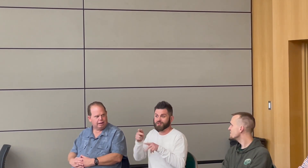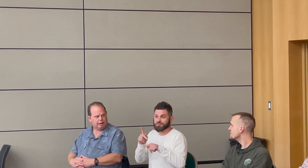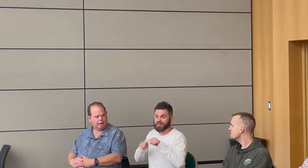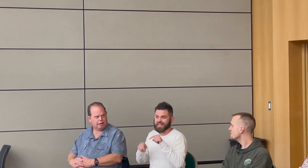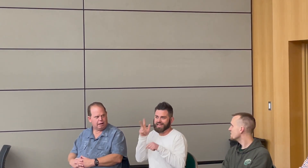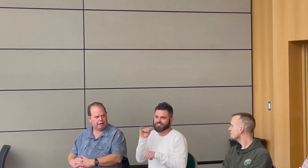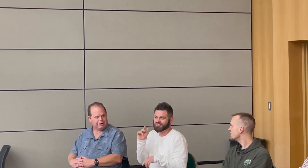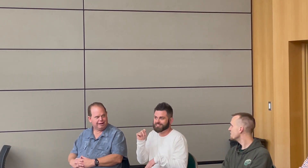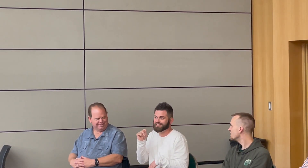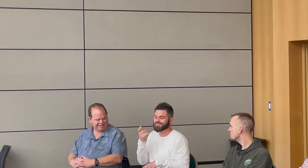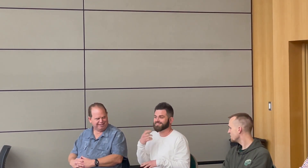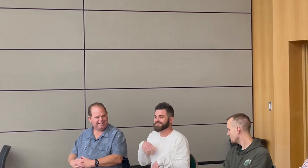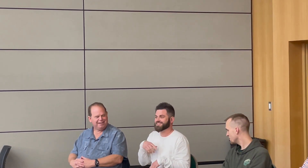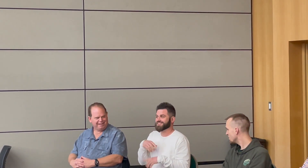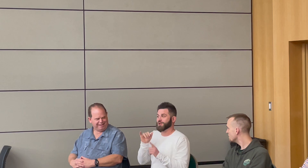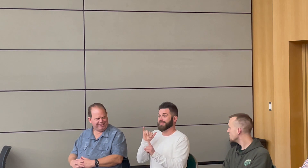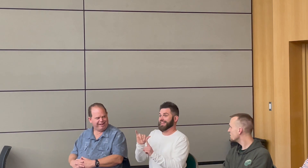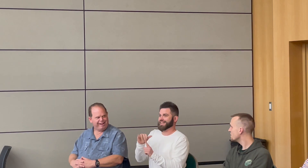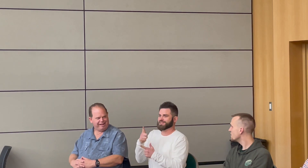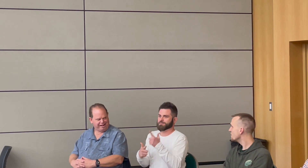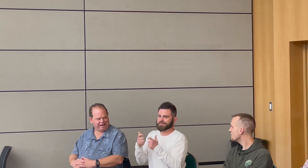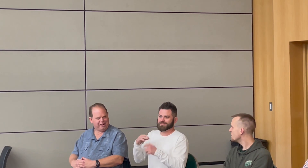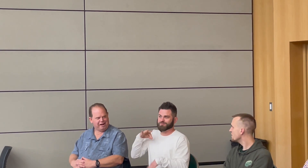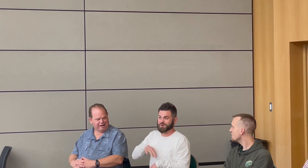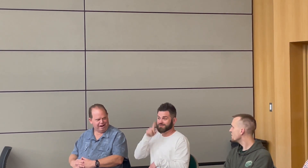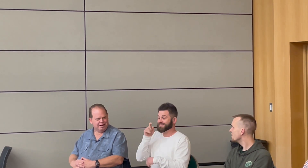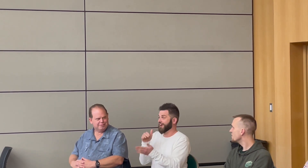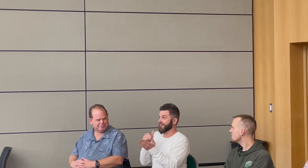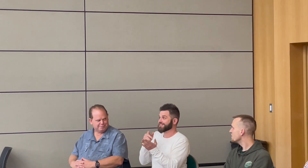my clear implant it goes through the auditory nerve and people around me can't hear it that's